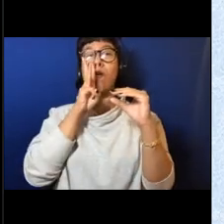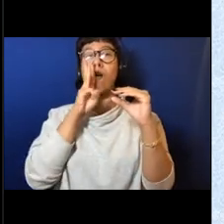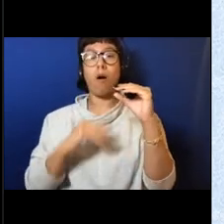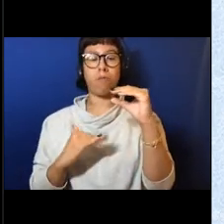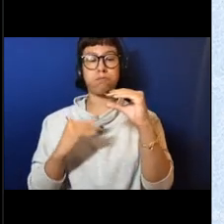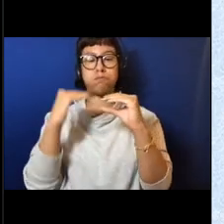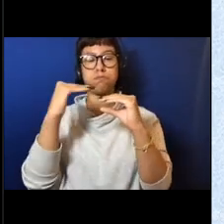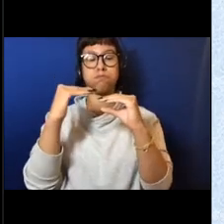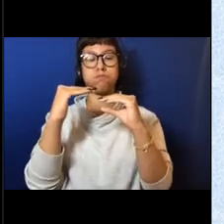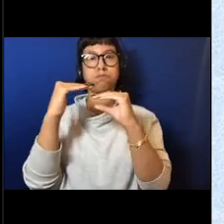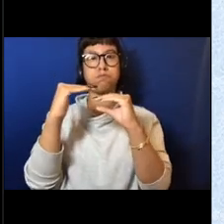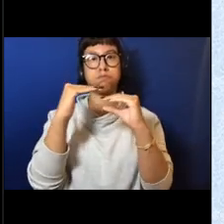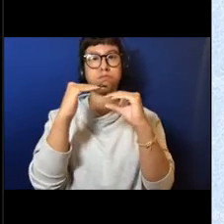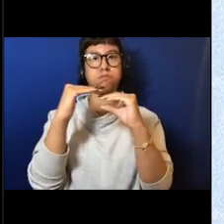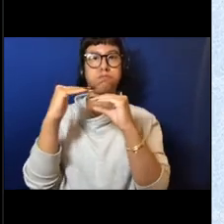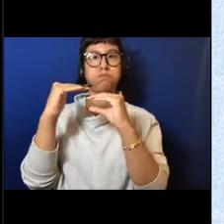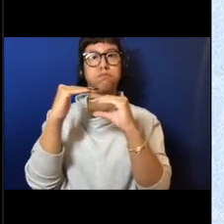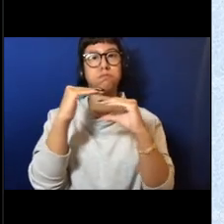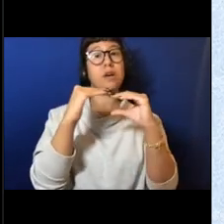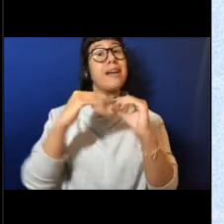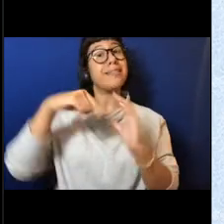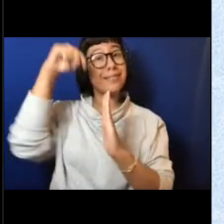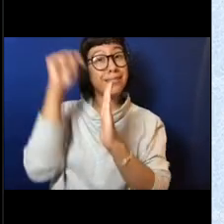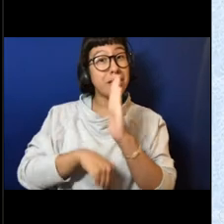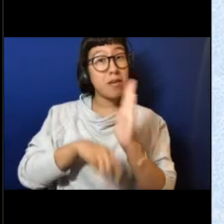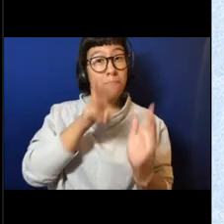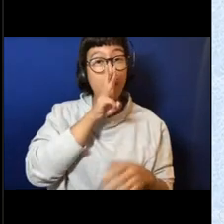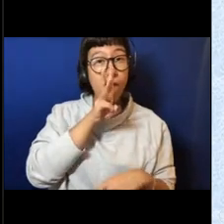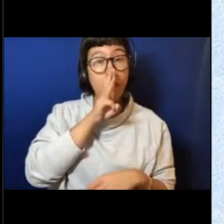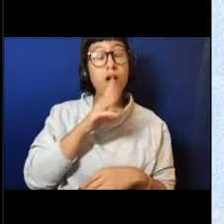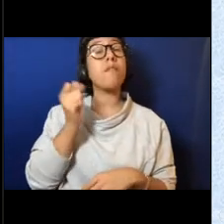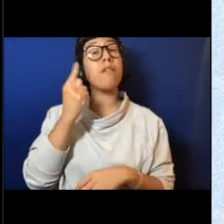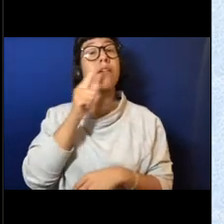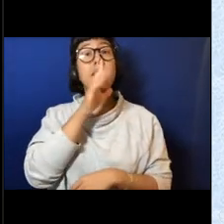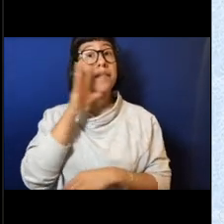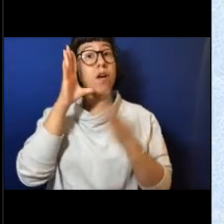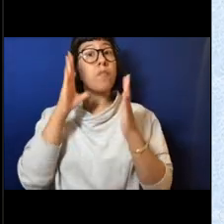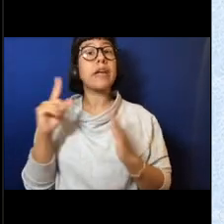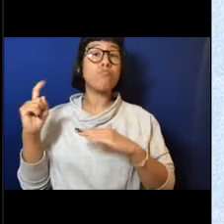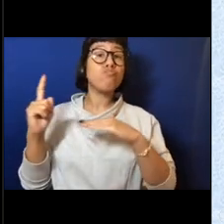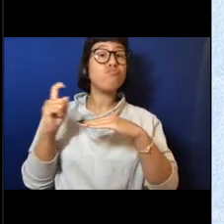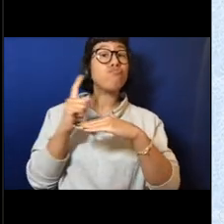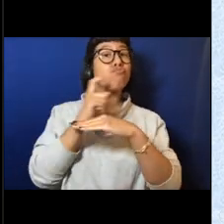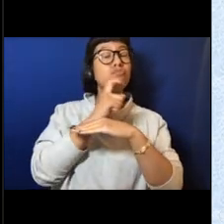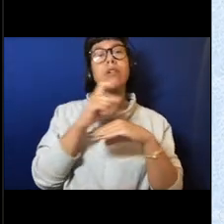This is usually a little deeper water, and the farmer can access them but these oysters stay in that water most of the time.